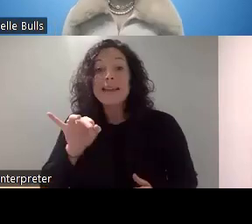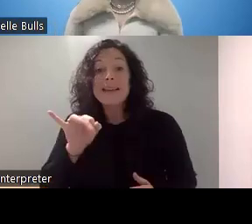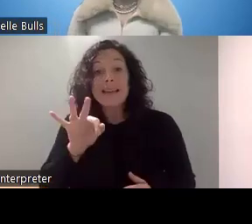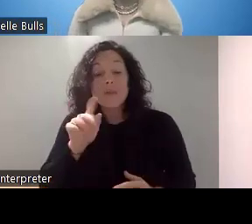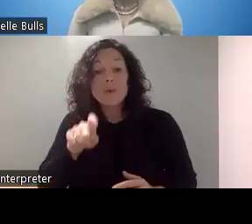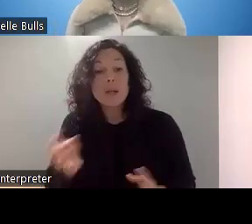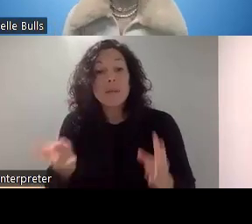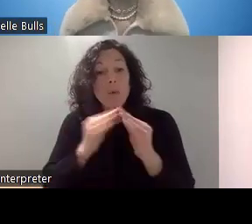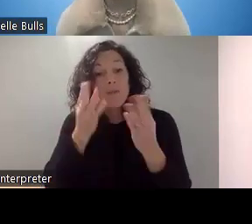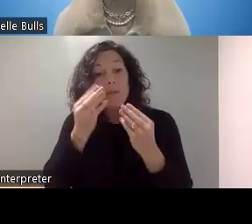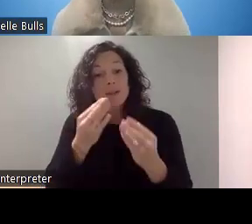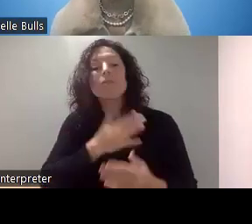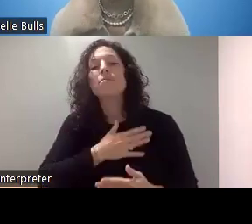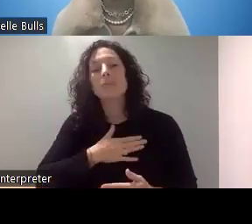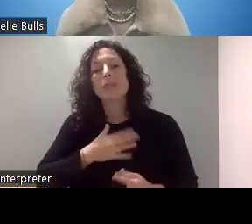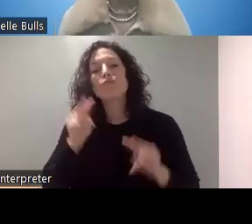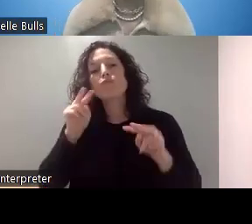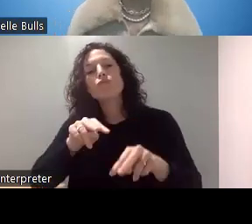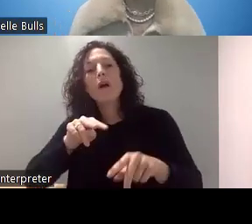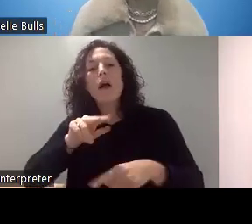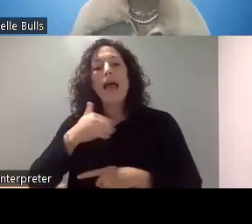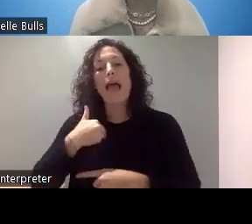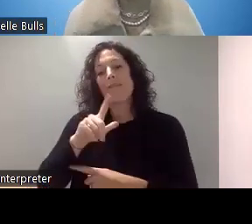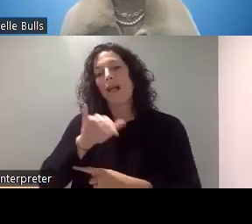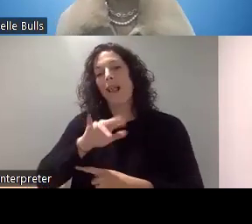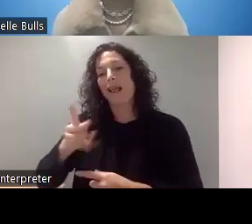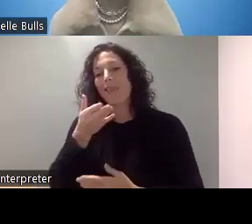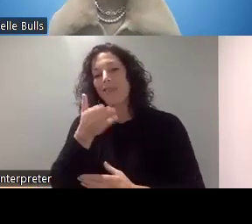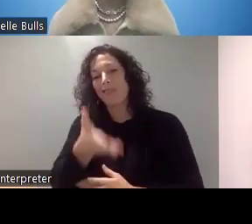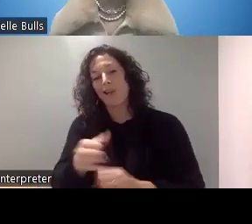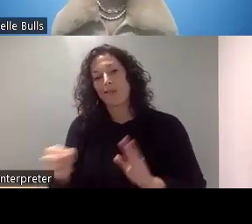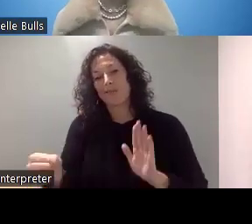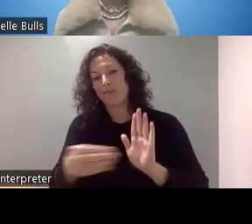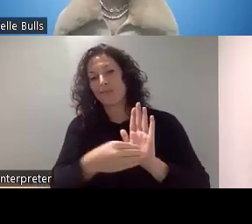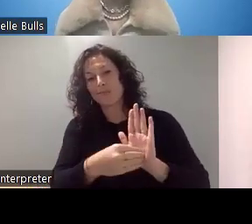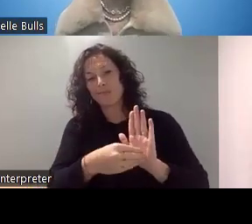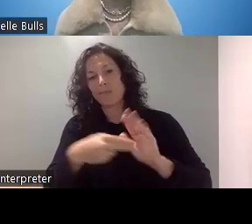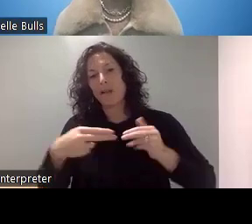we've included a link for your use beyond the presentation.